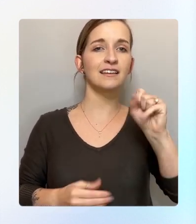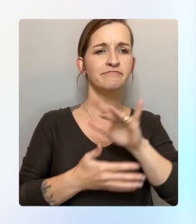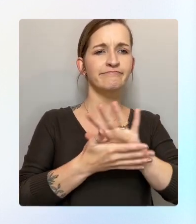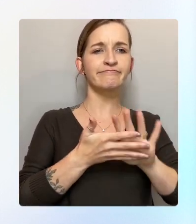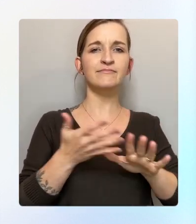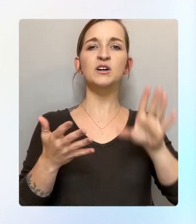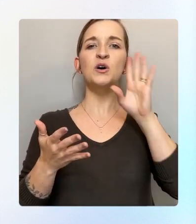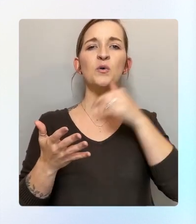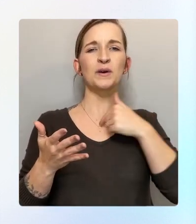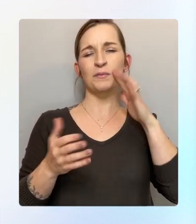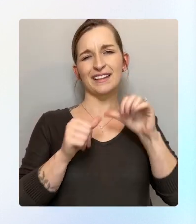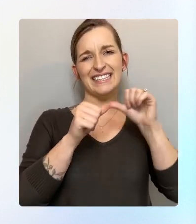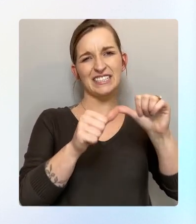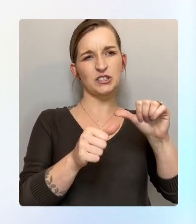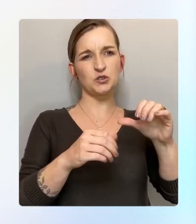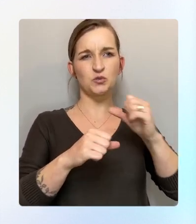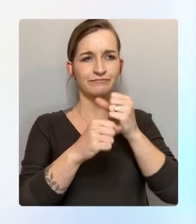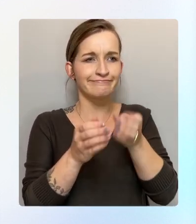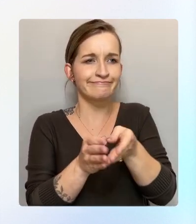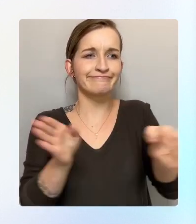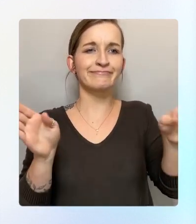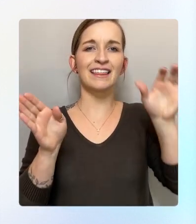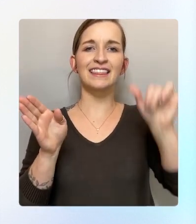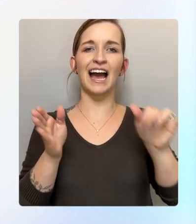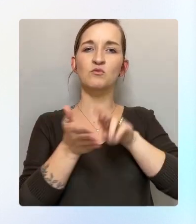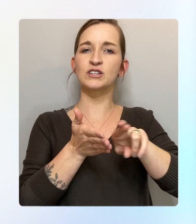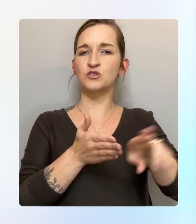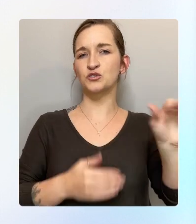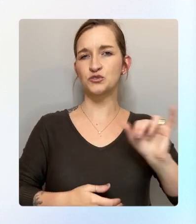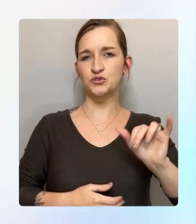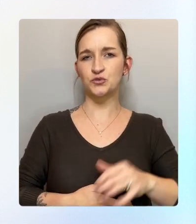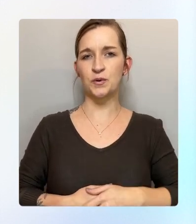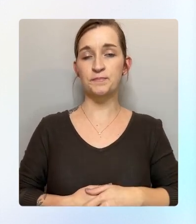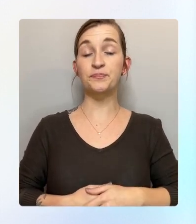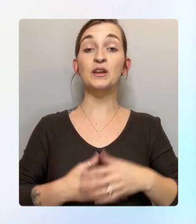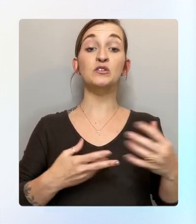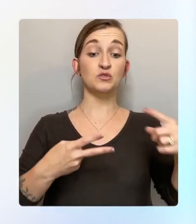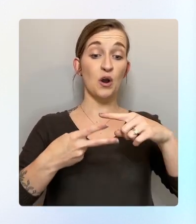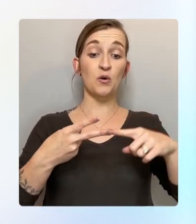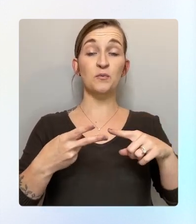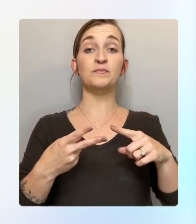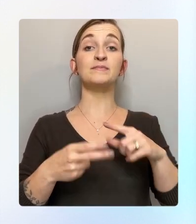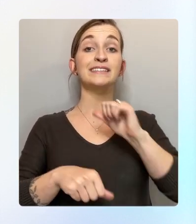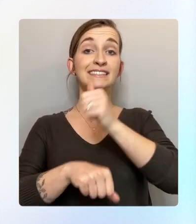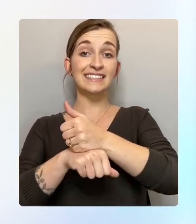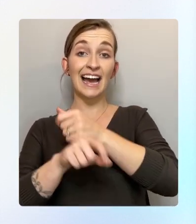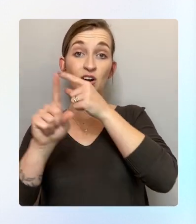So now that we understand the importance of setting goals and identifying a target audience,